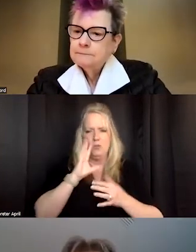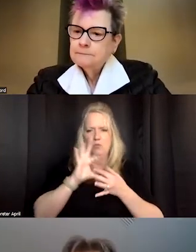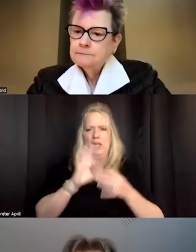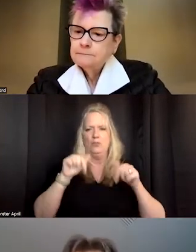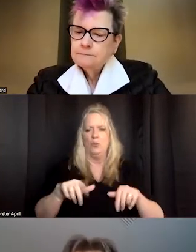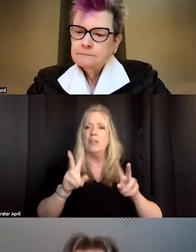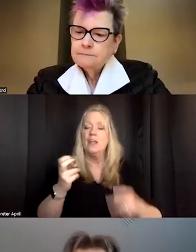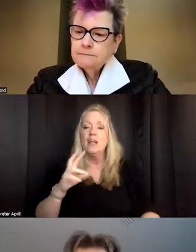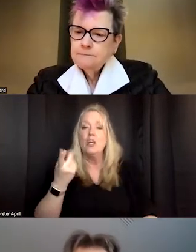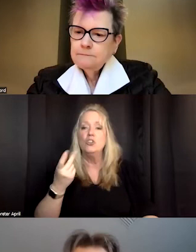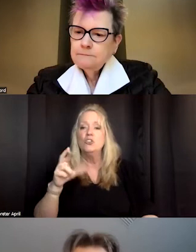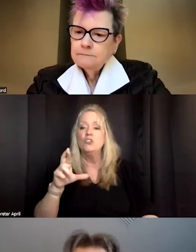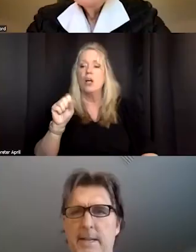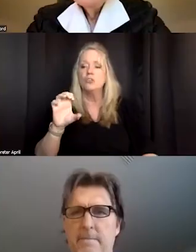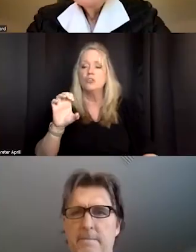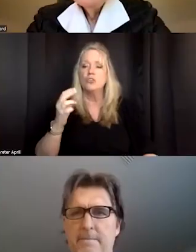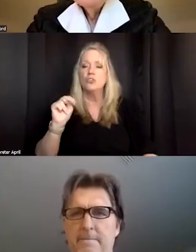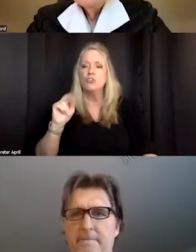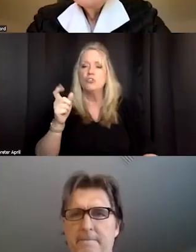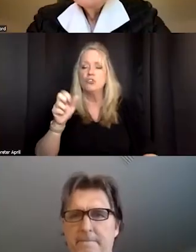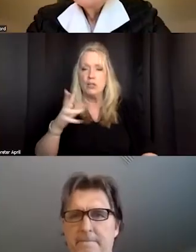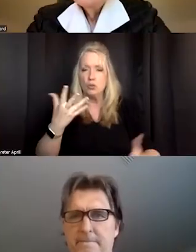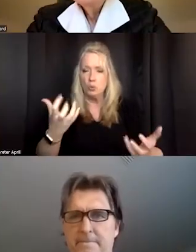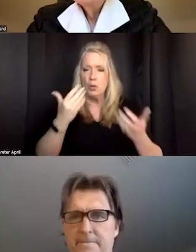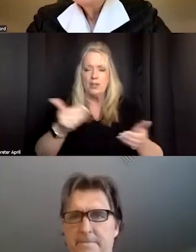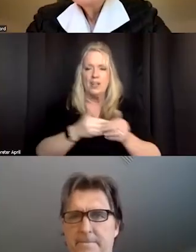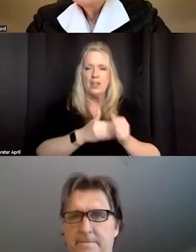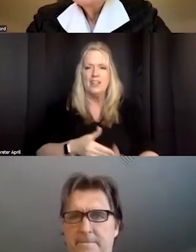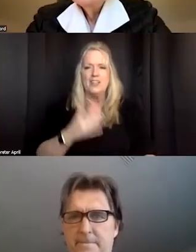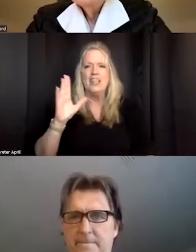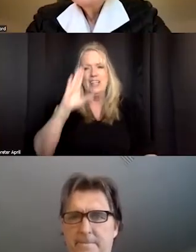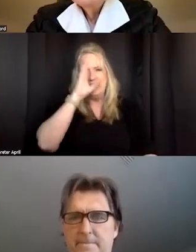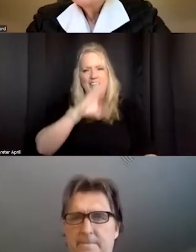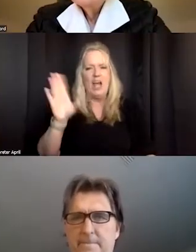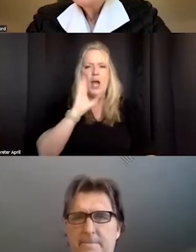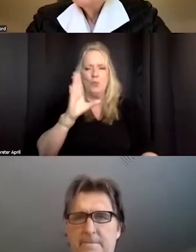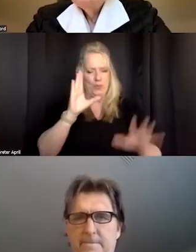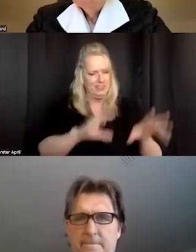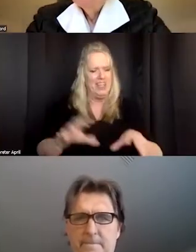DR. SCHNEIDER, DO YOU WANT TO LEAD? >> YEAH, I WILL TAKE OVER WITH MY GOOD FRIEND,